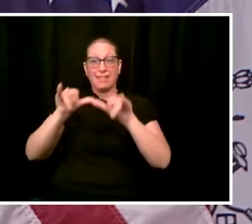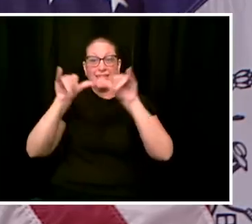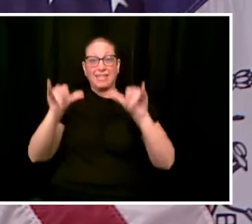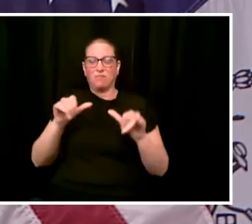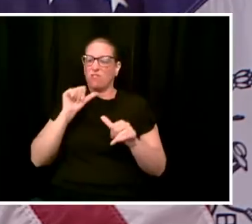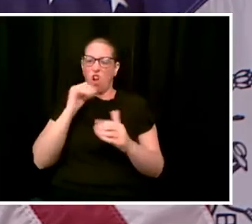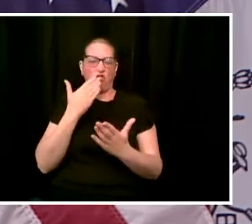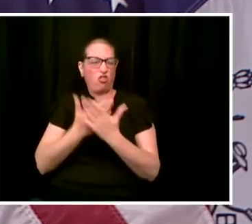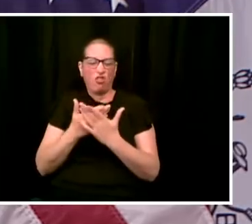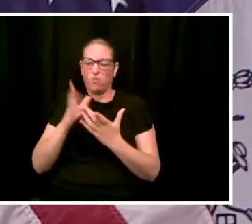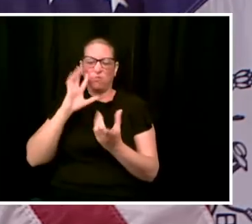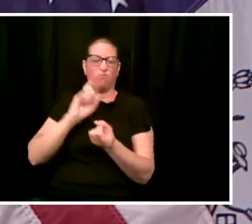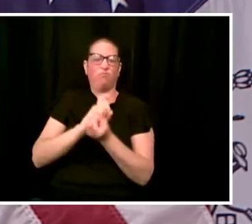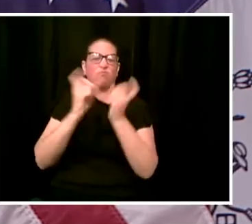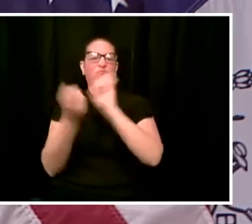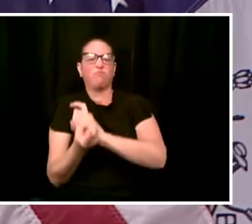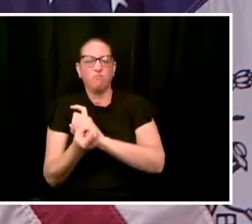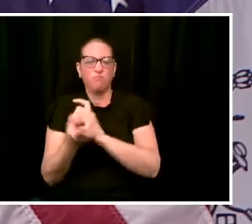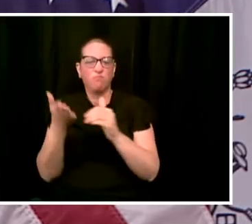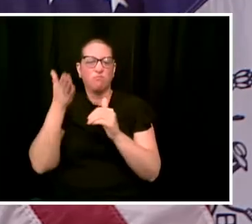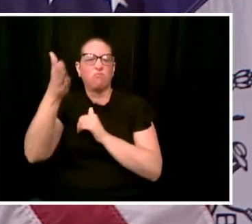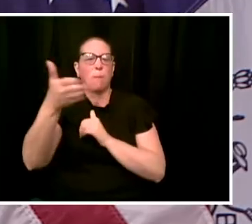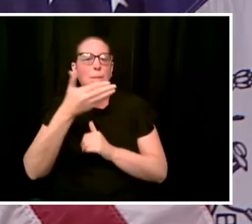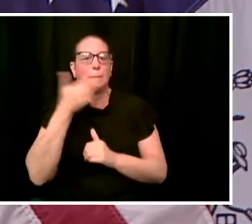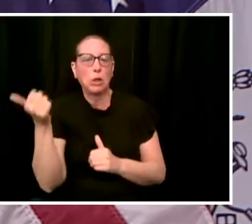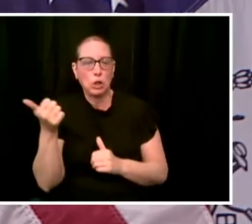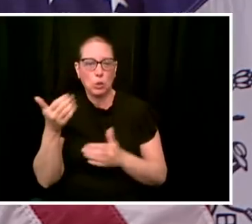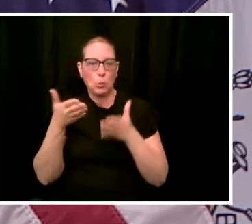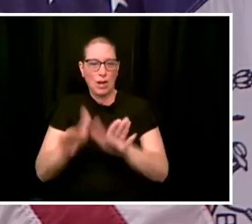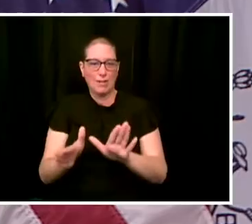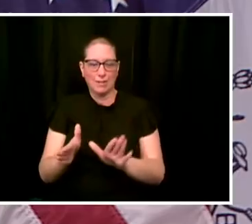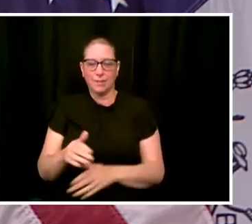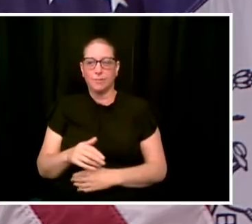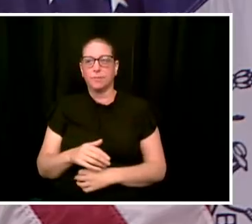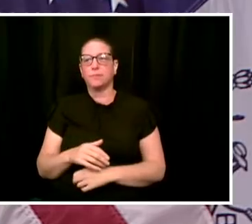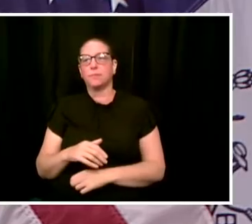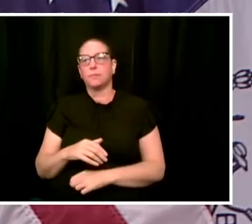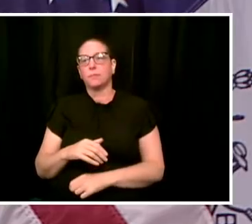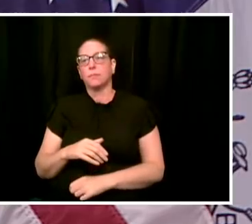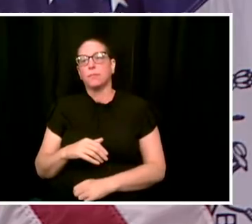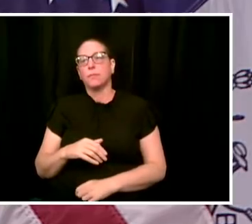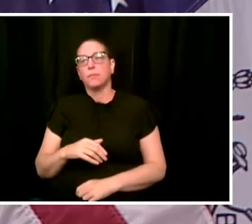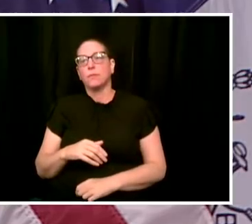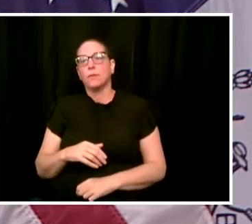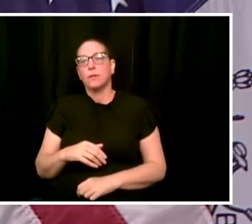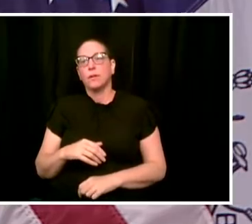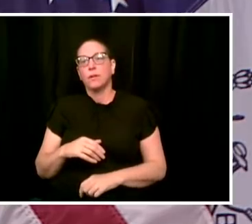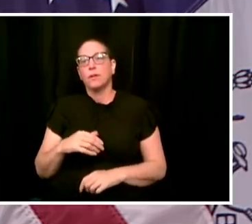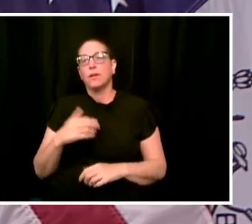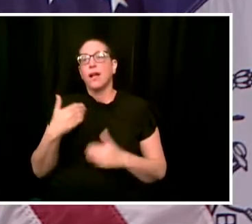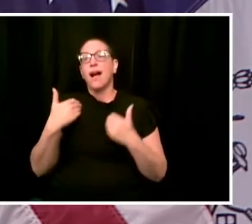GOING TO CAUSE US TO MAKE CHANGES